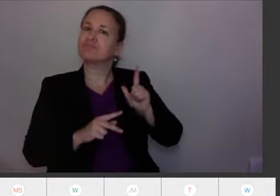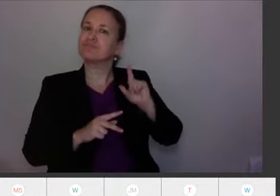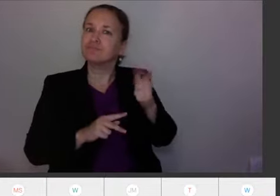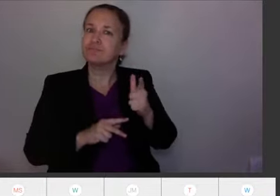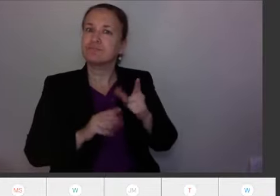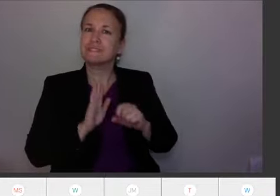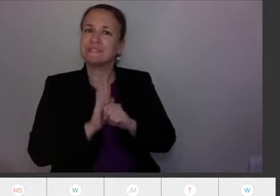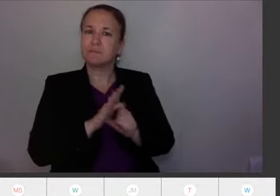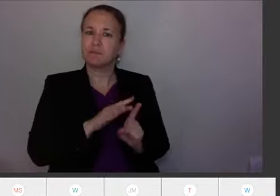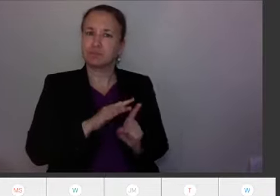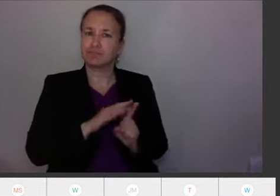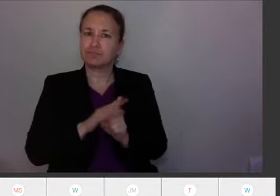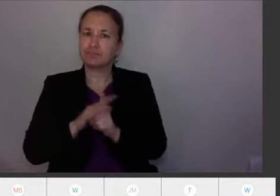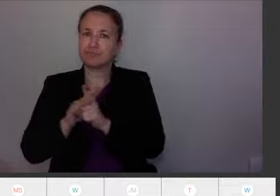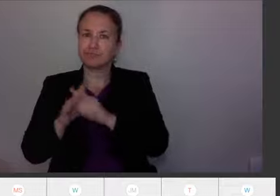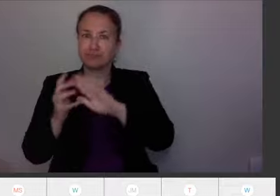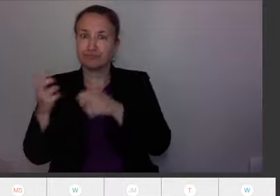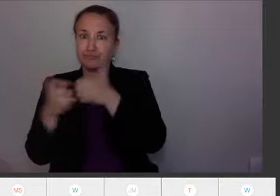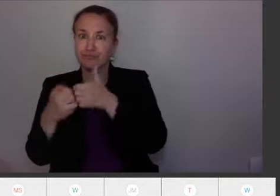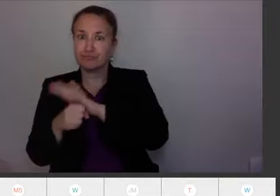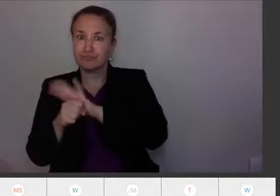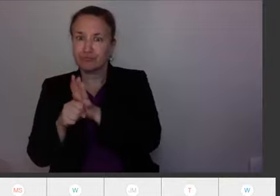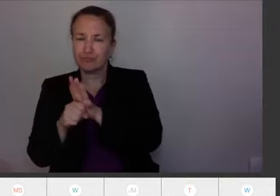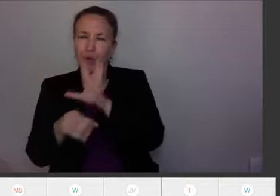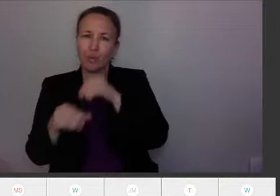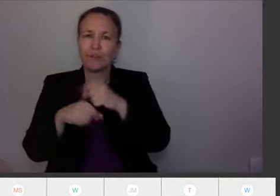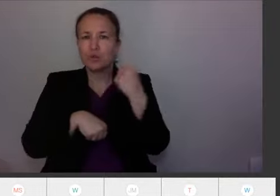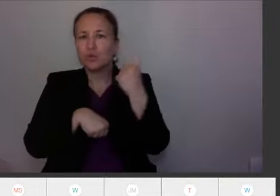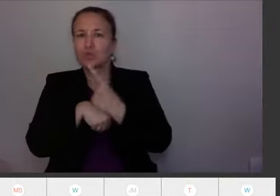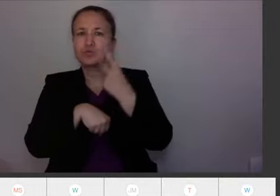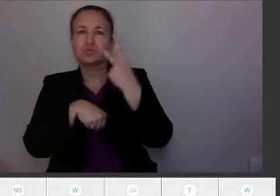covid 19 within days after the events and ranging